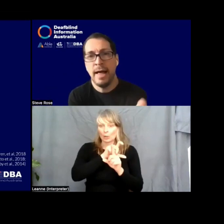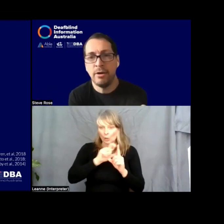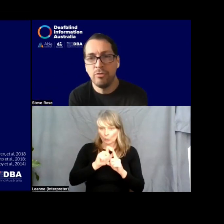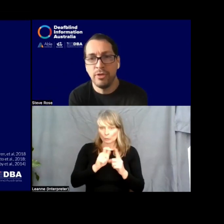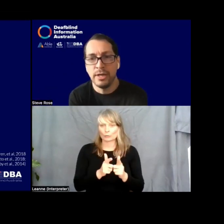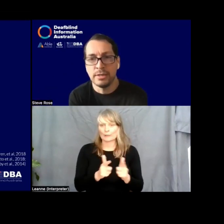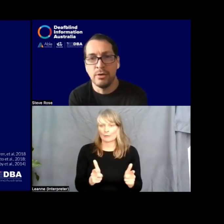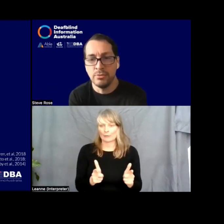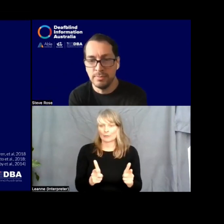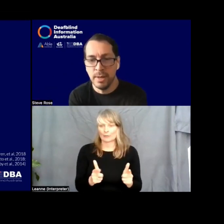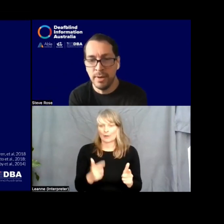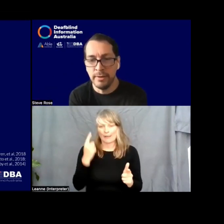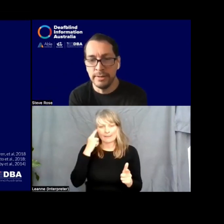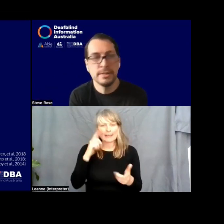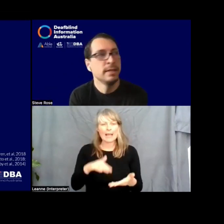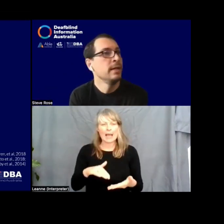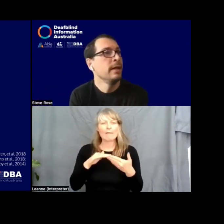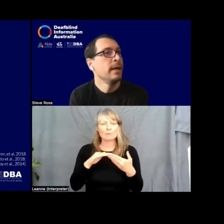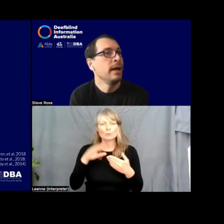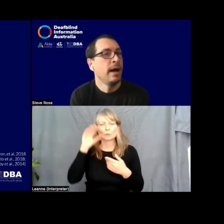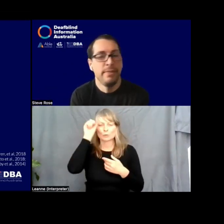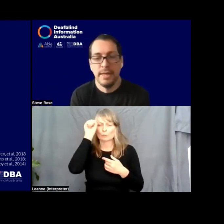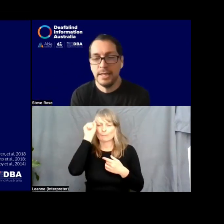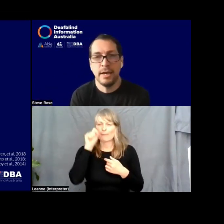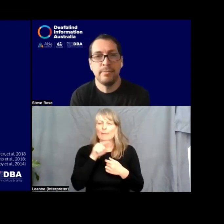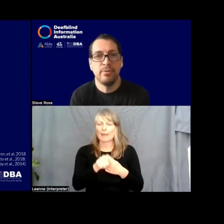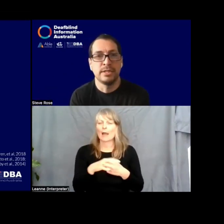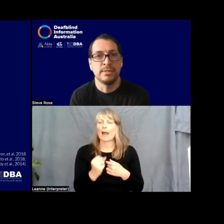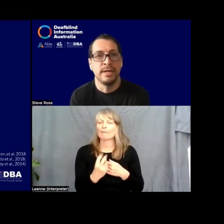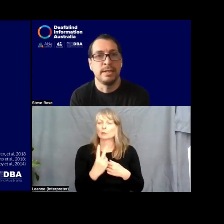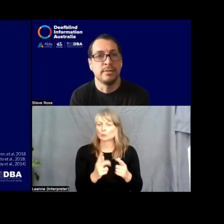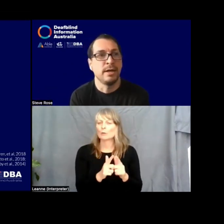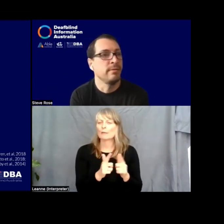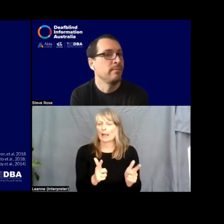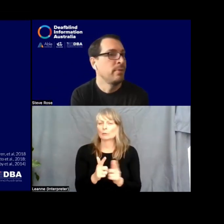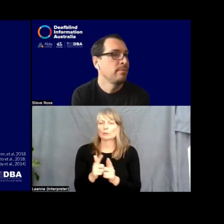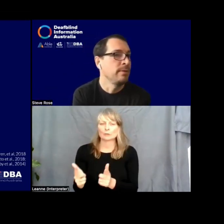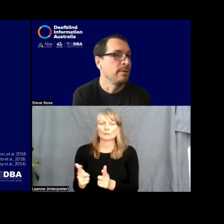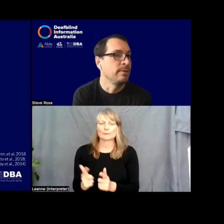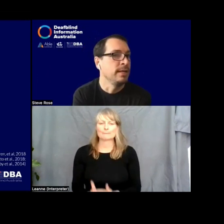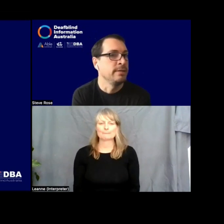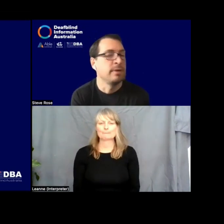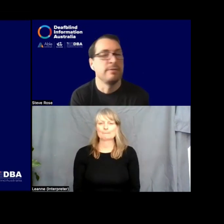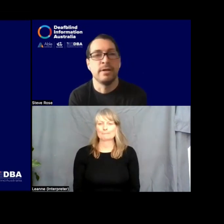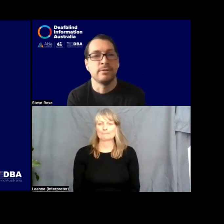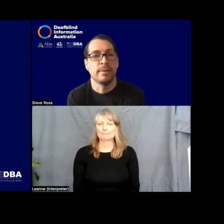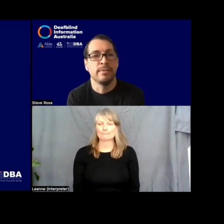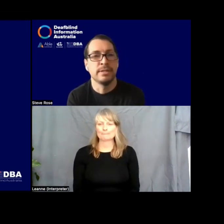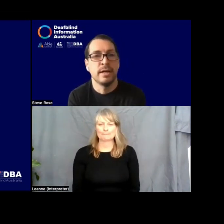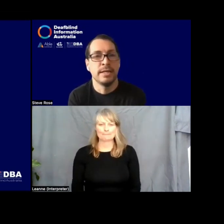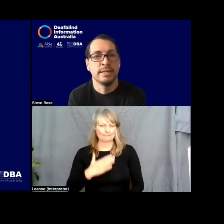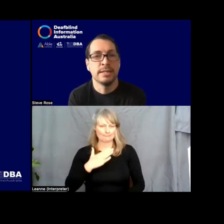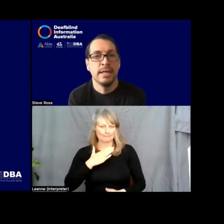quite a helpful thing to hold in my mind. Then that kind of brings me to nearly my final couple of slides.